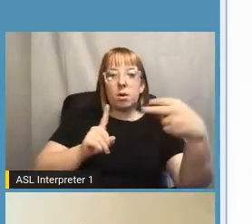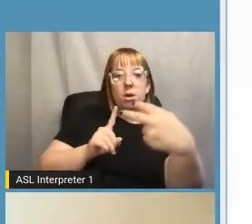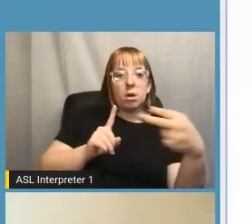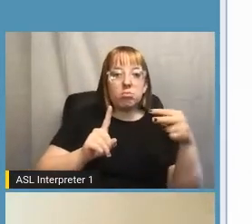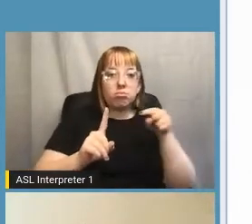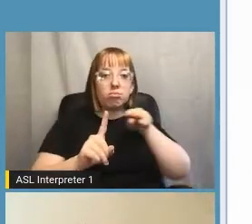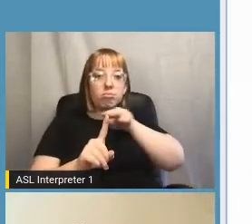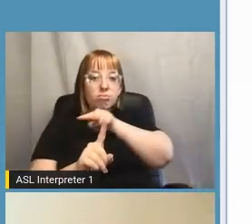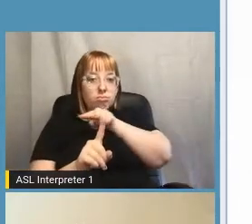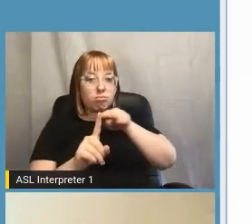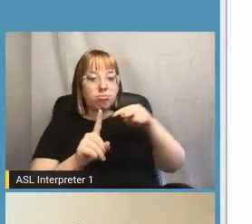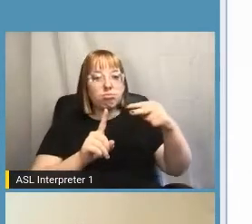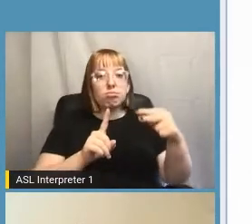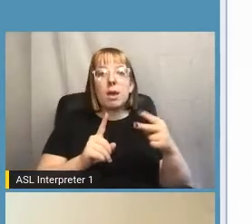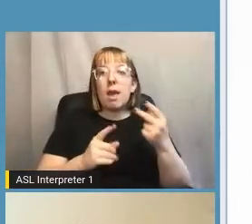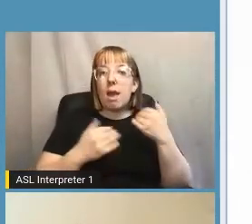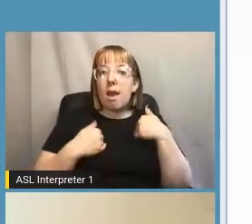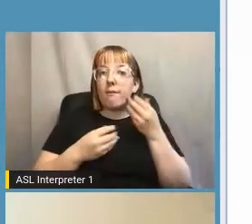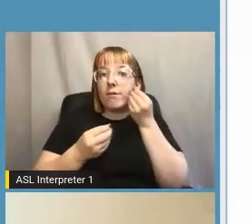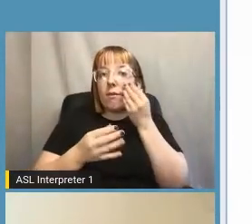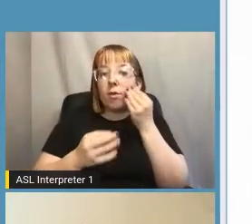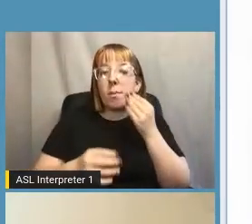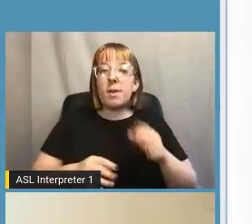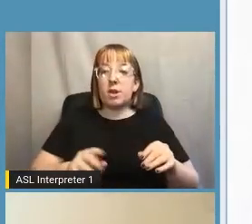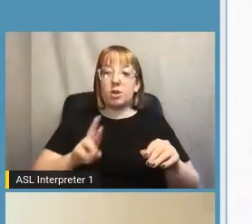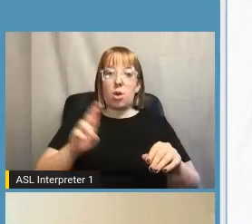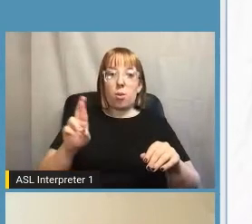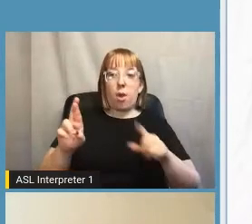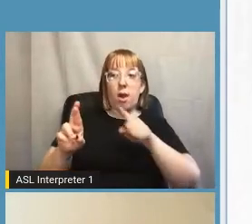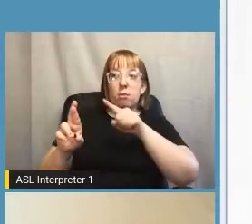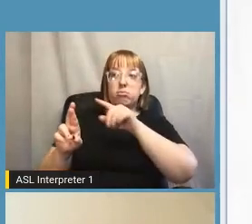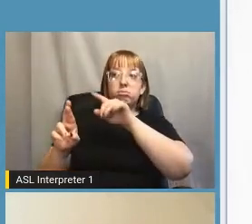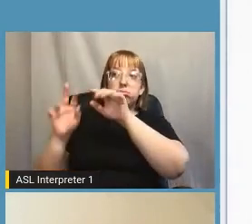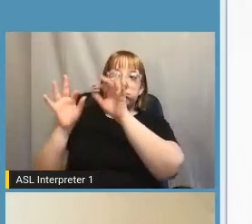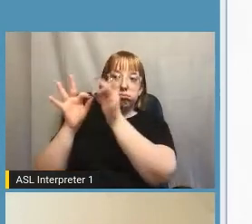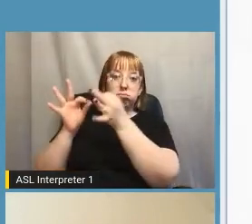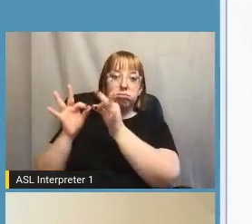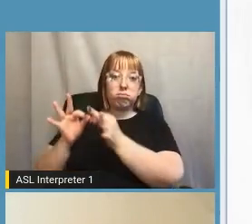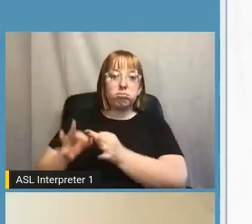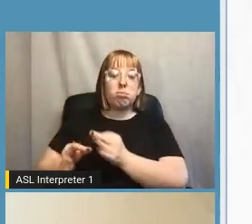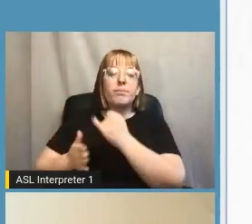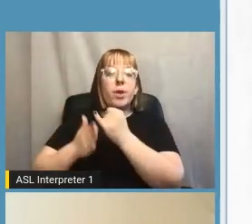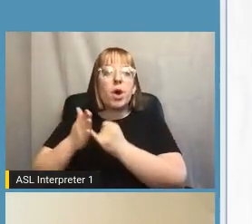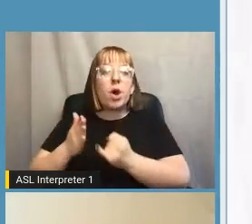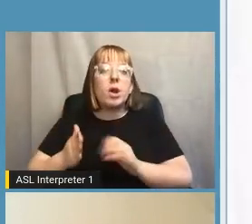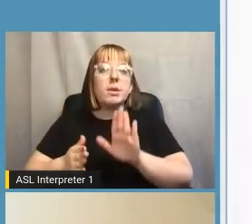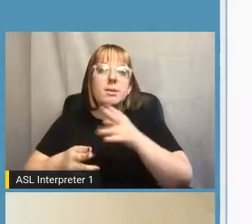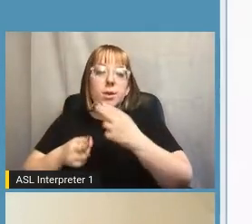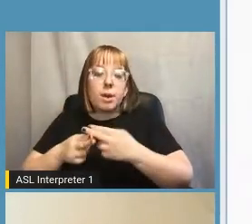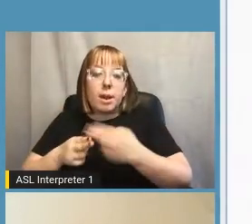information on the right side of the screen the artist name the title there might be some other